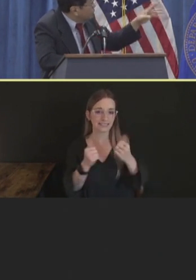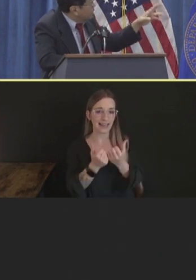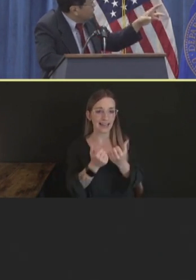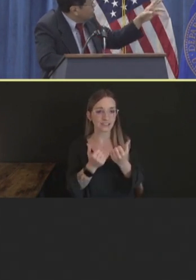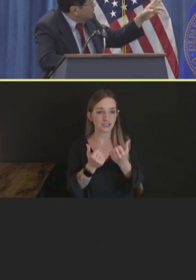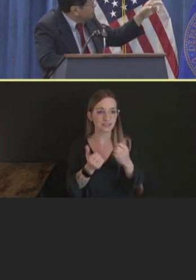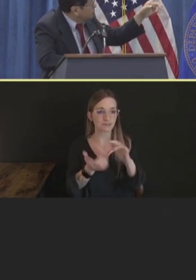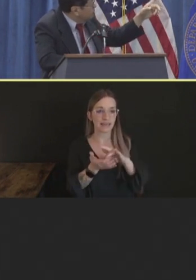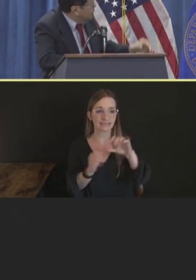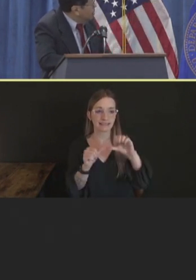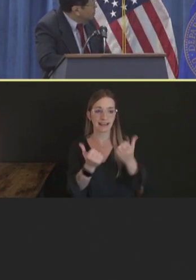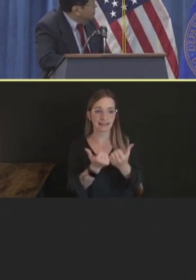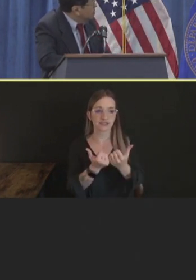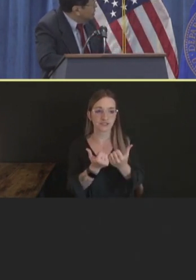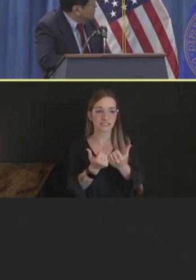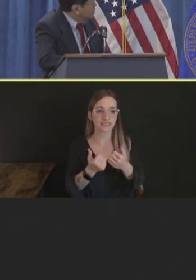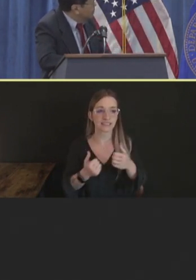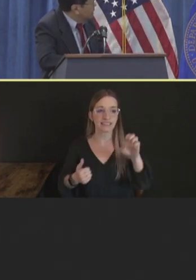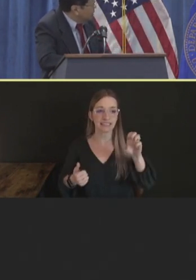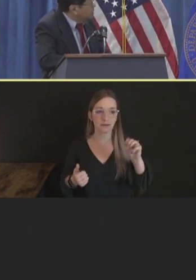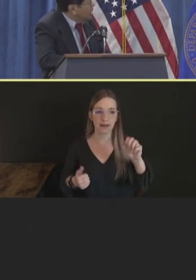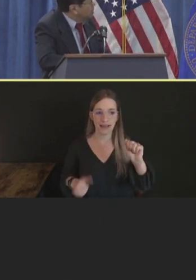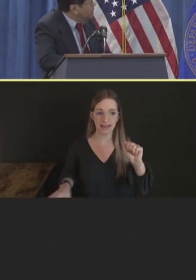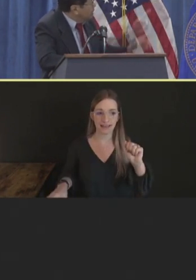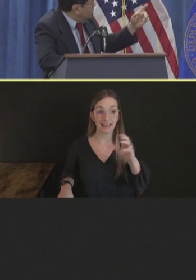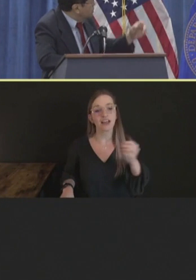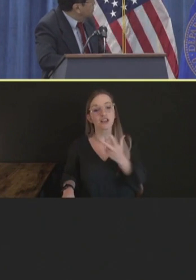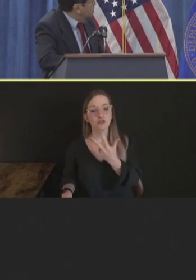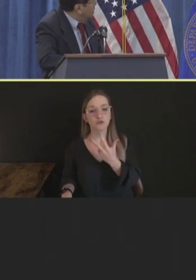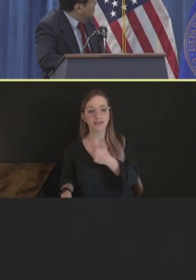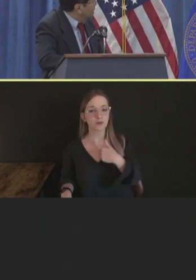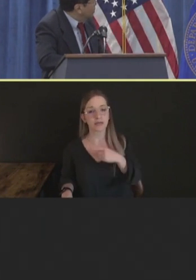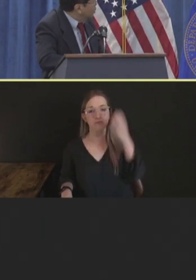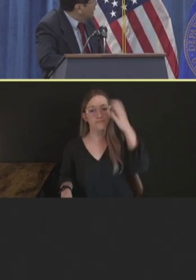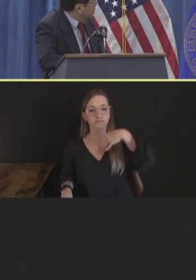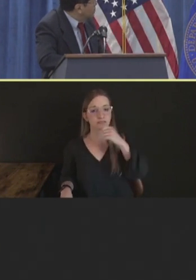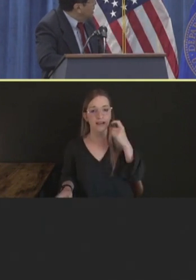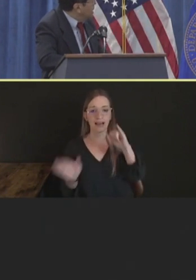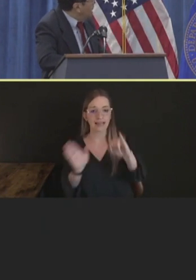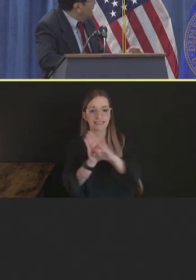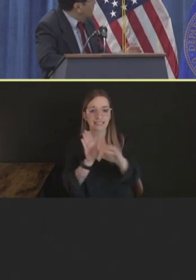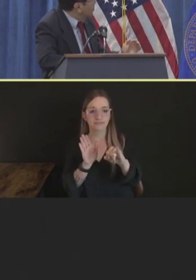not identify ahead of time are listed on the right.